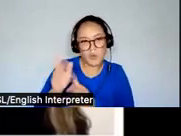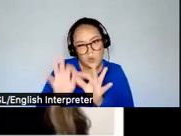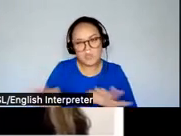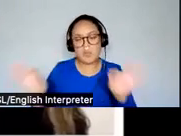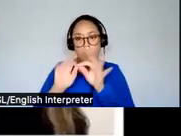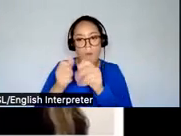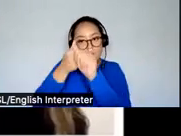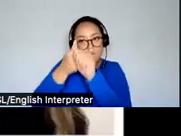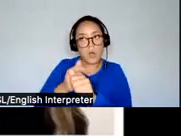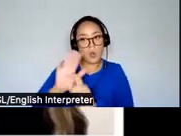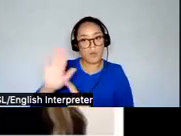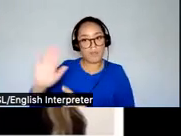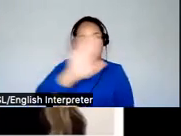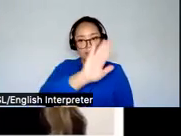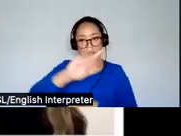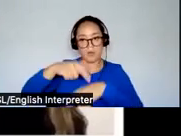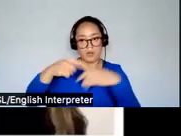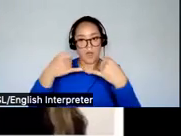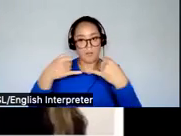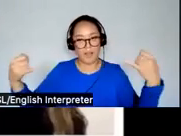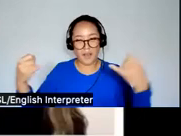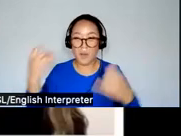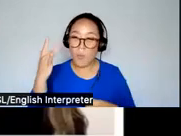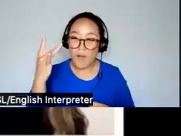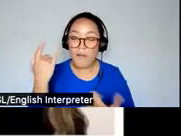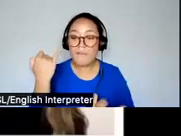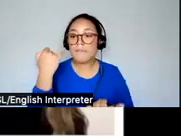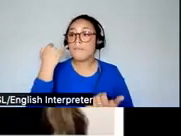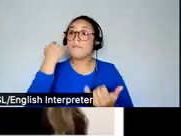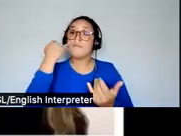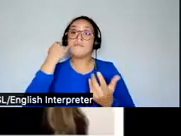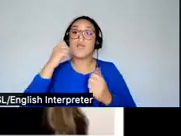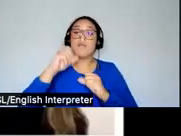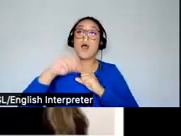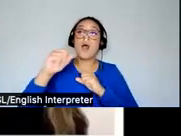we do not want to remove any component because it's not done in time.